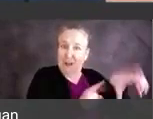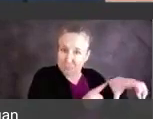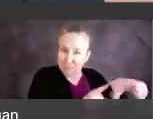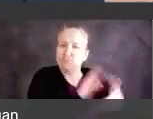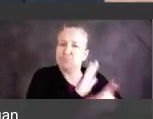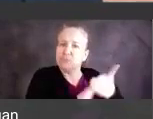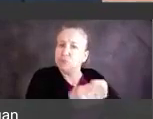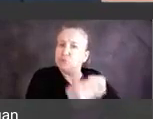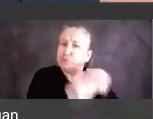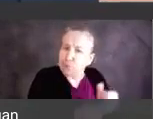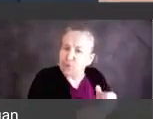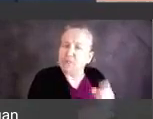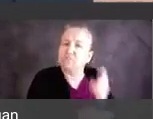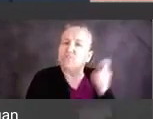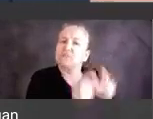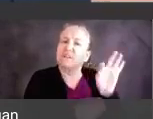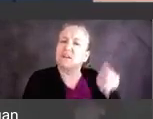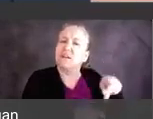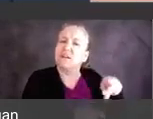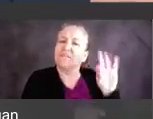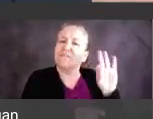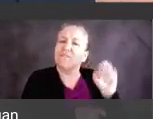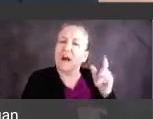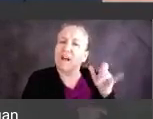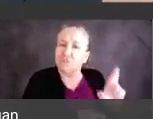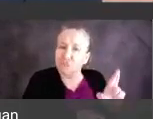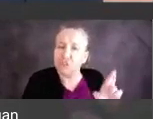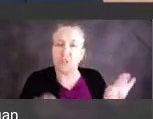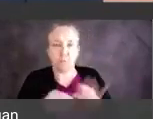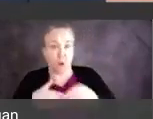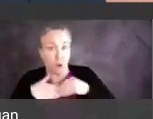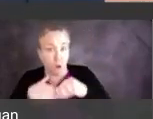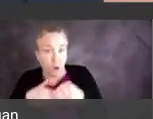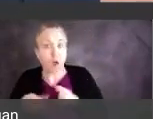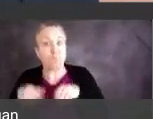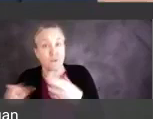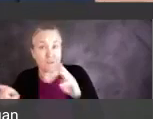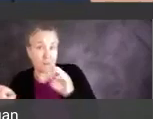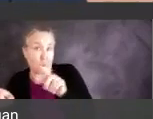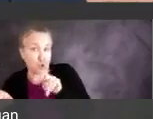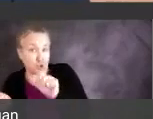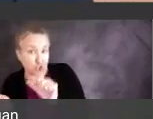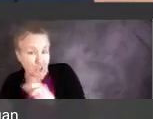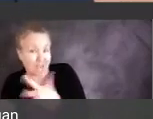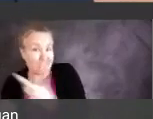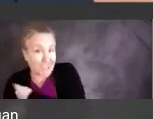We continue to remain flexible to provide both the Moderna and Pfizer vaccines at our clinics